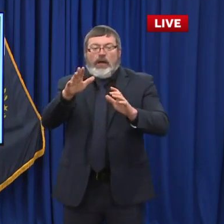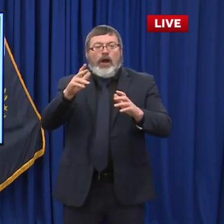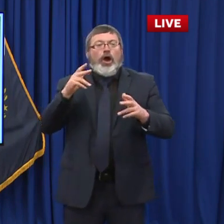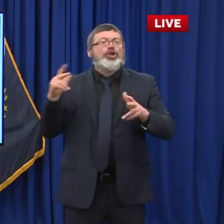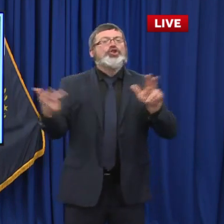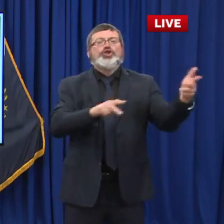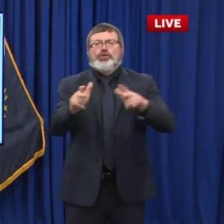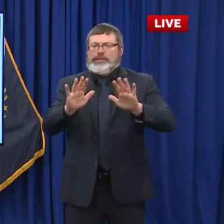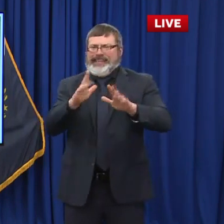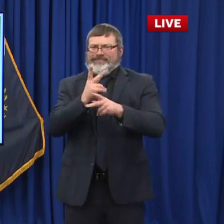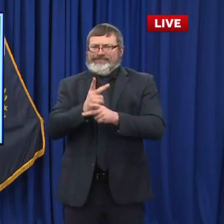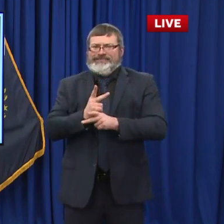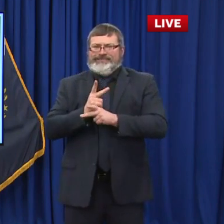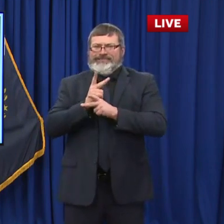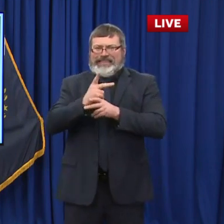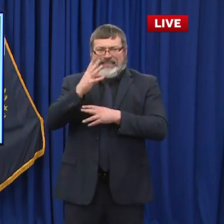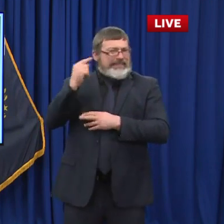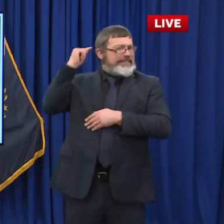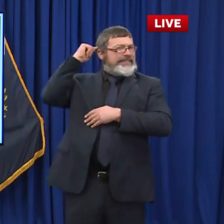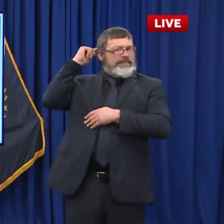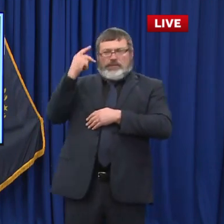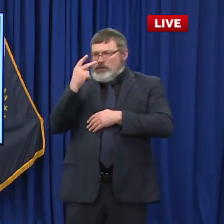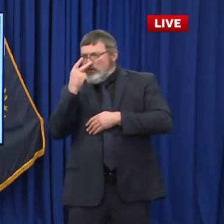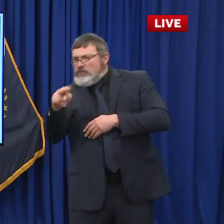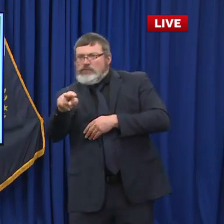A LOT OF KIDS ARE SLEDDING IN THE SNOW.